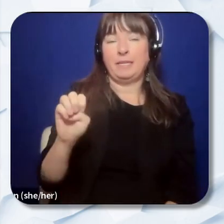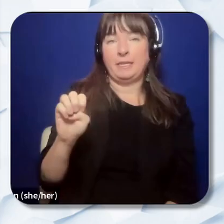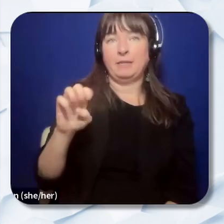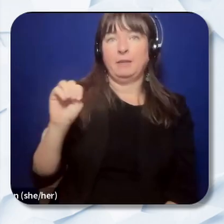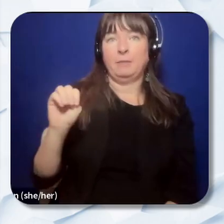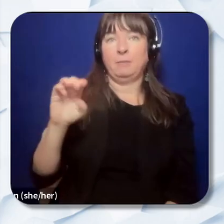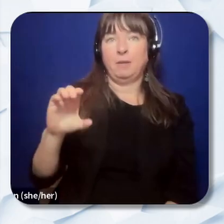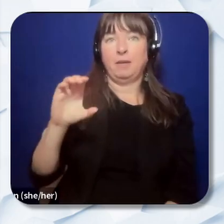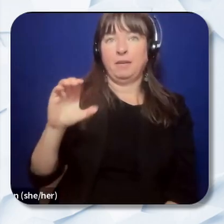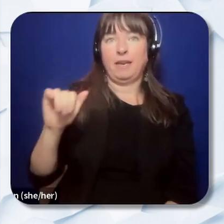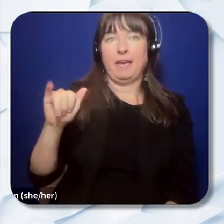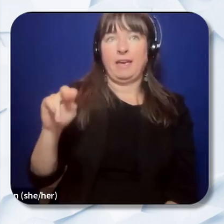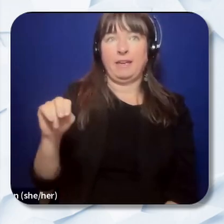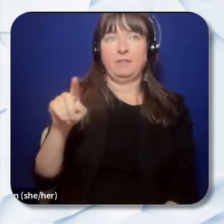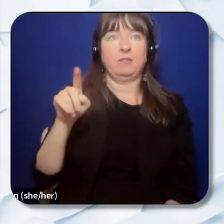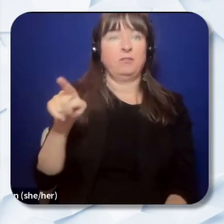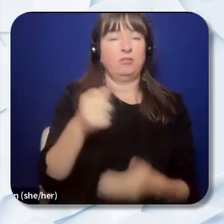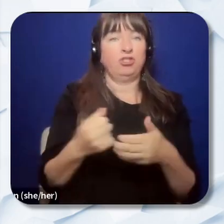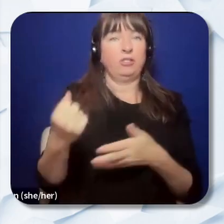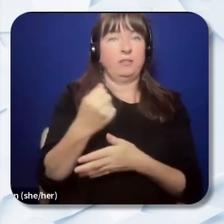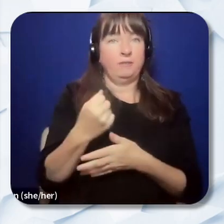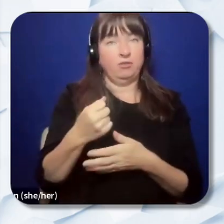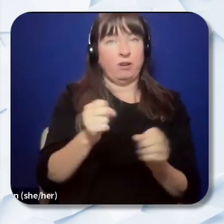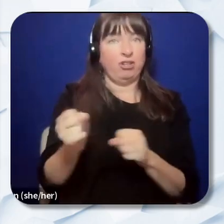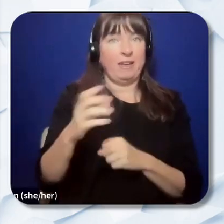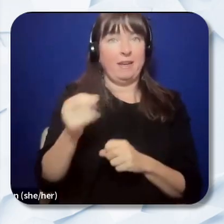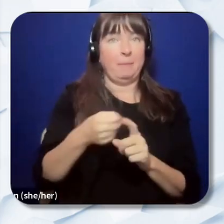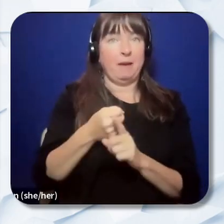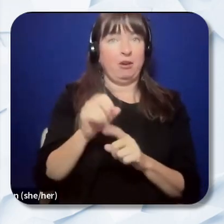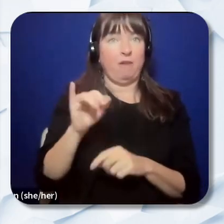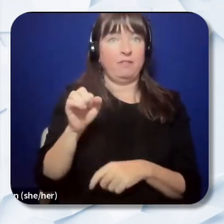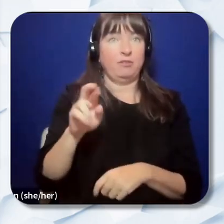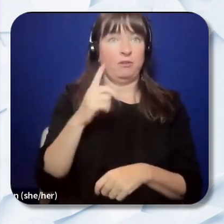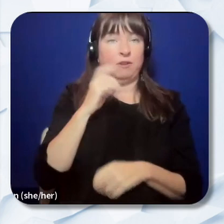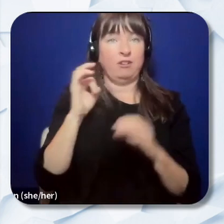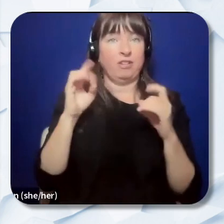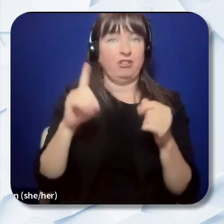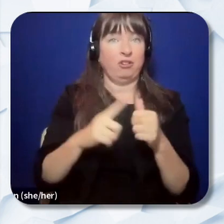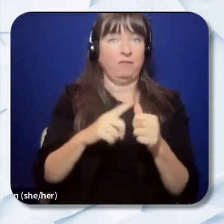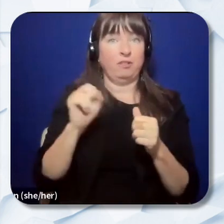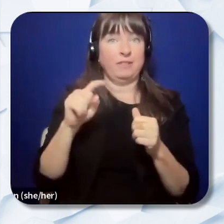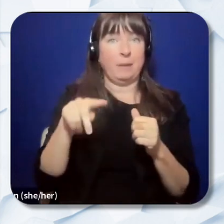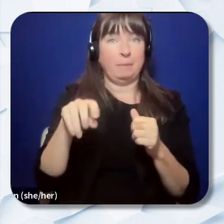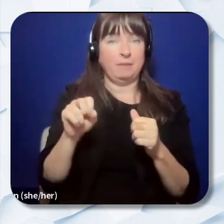is the Chief Strategy and Impact Officer for Educational First Steps a nonprofit enhancing